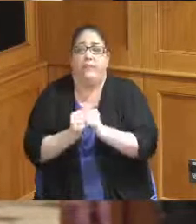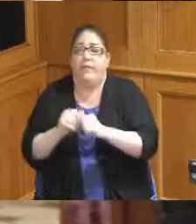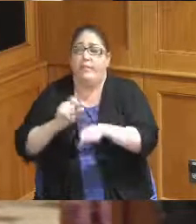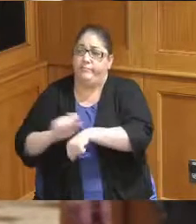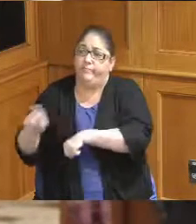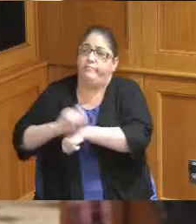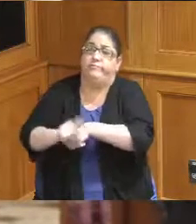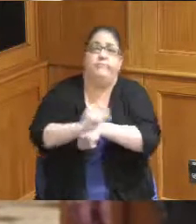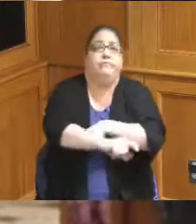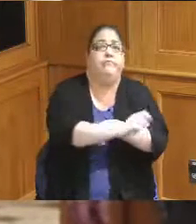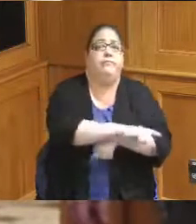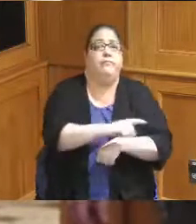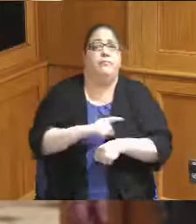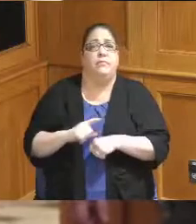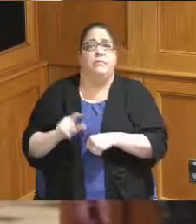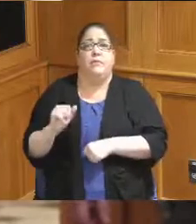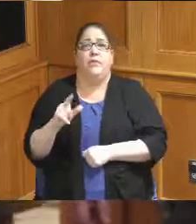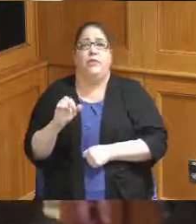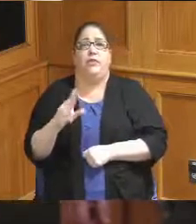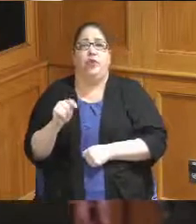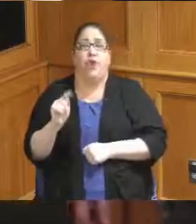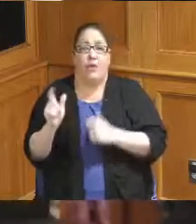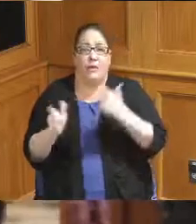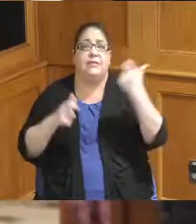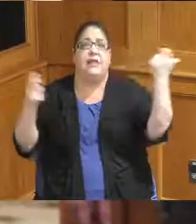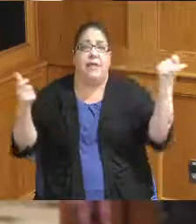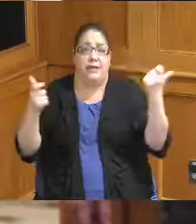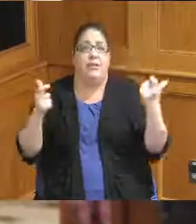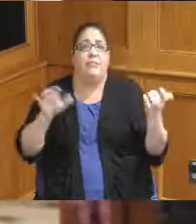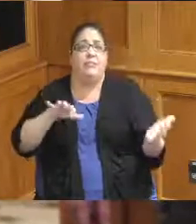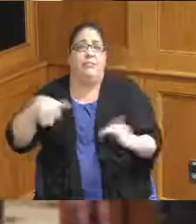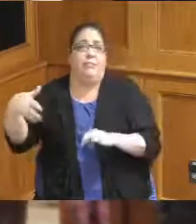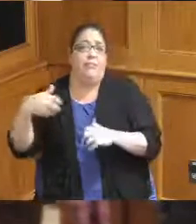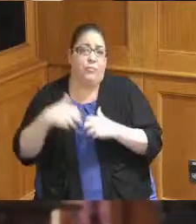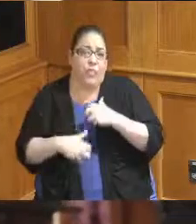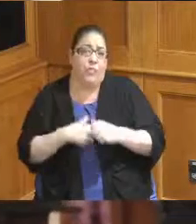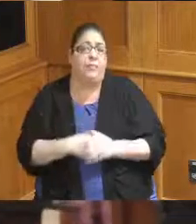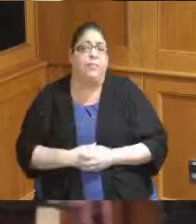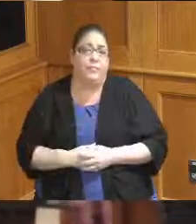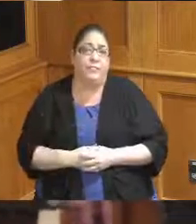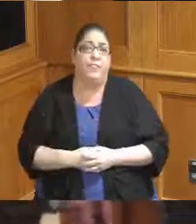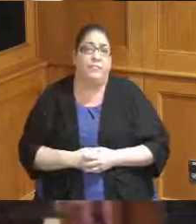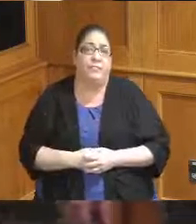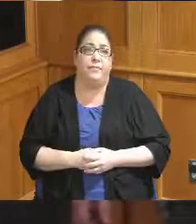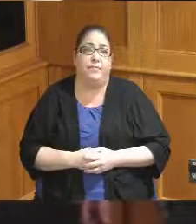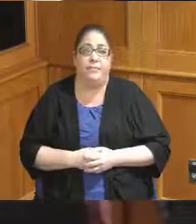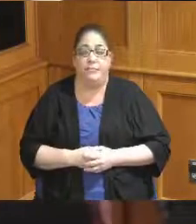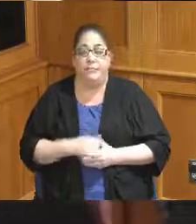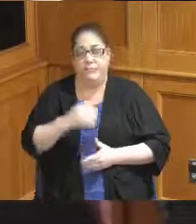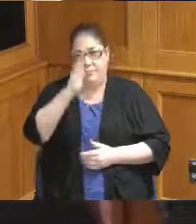public that we have a catastrophic problem and the challenge is is you're aware once you ring that